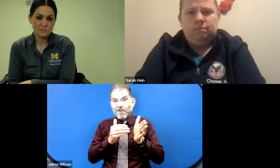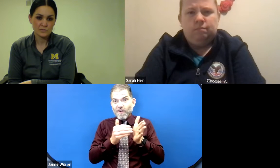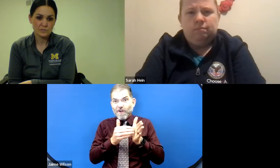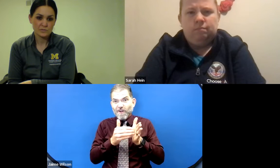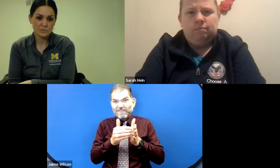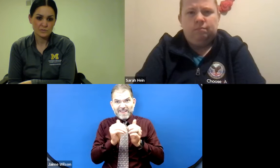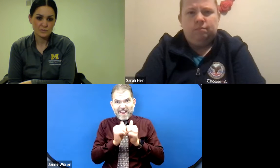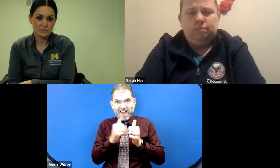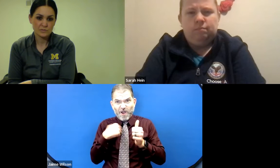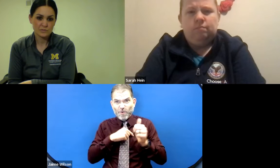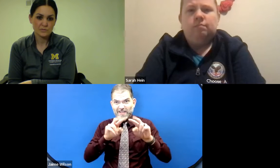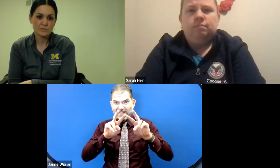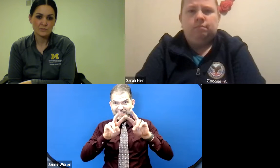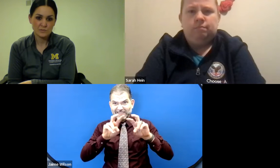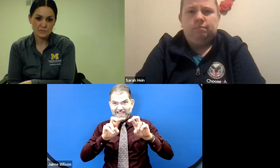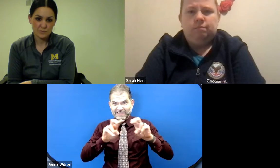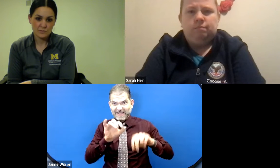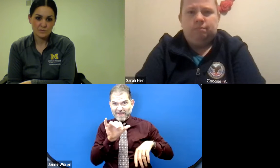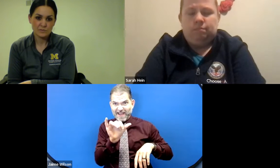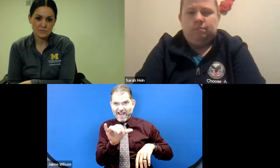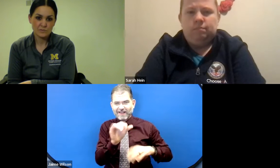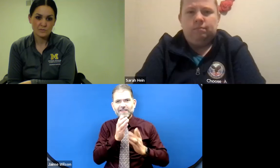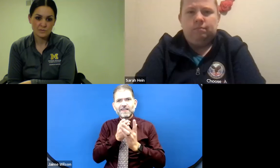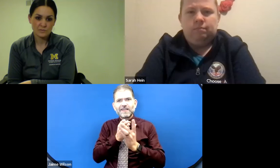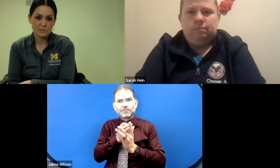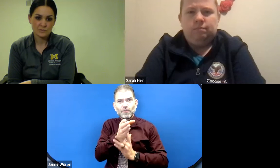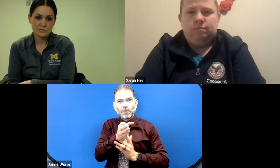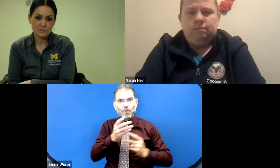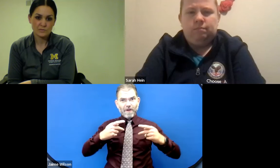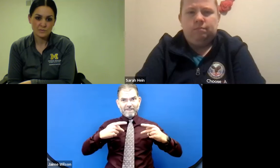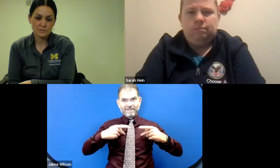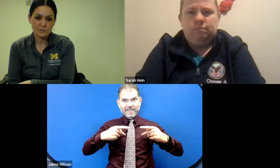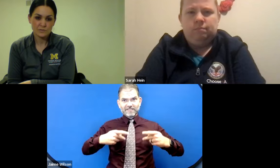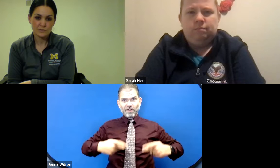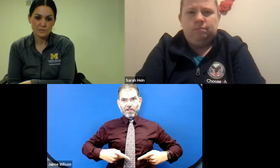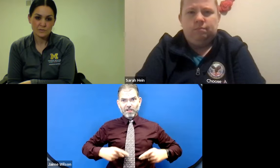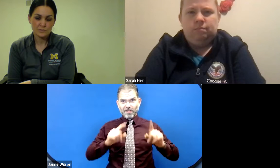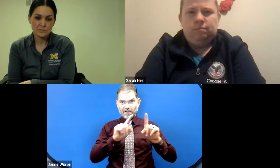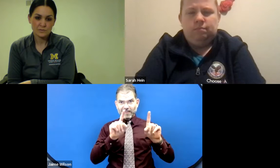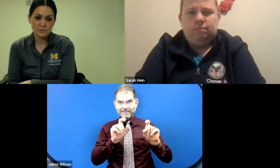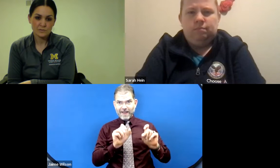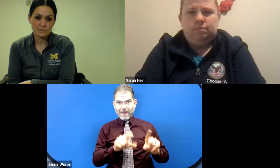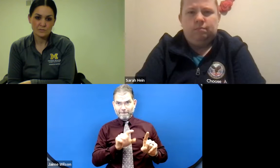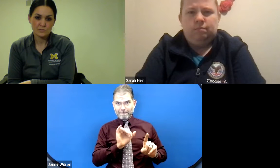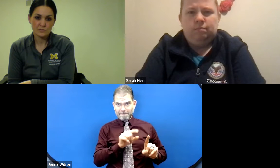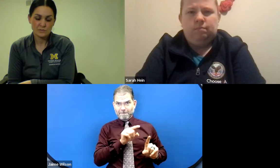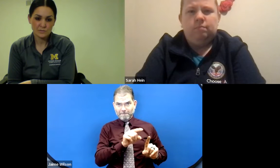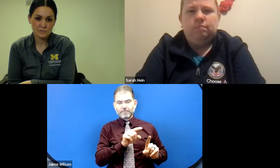ASL Interpreter: dementia, delirium, and depression ASL Interpreter: are distinct. So we'll talk about how we evaluate that